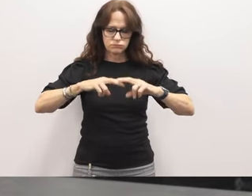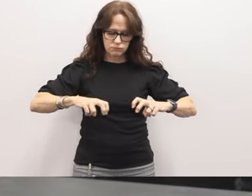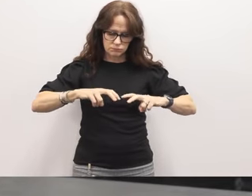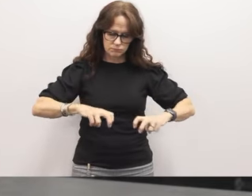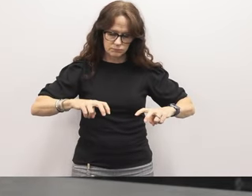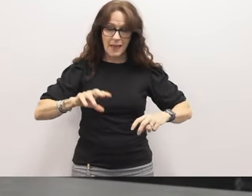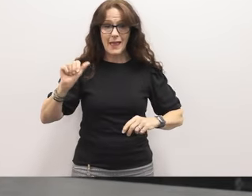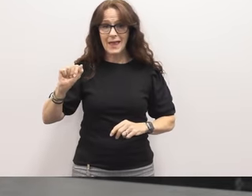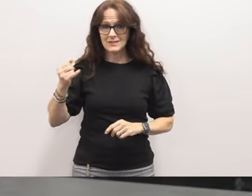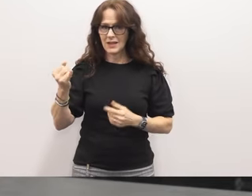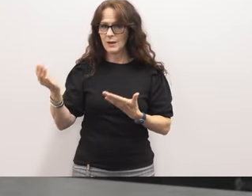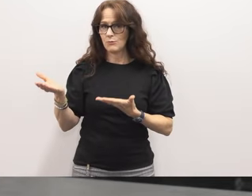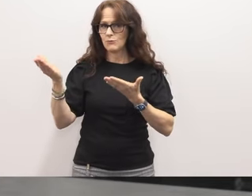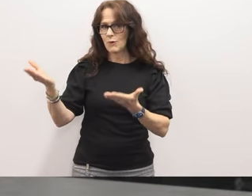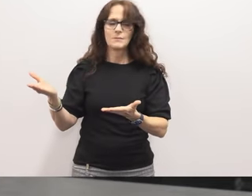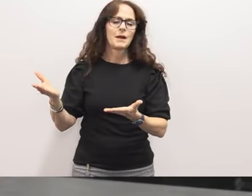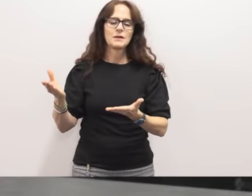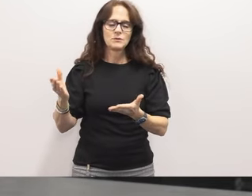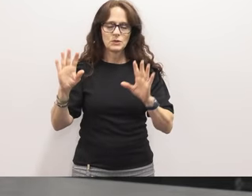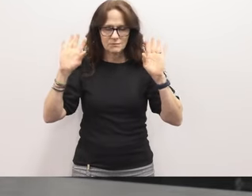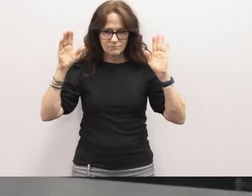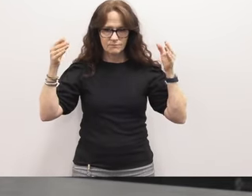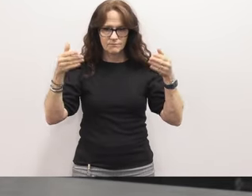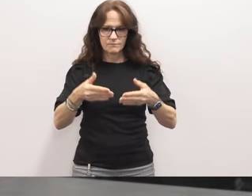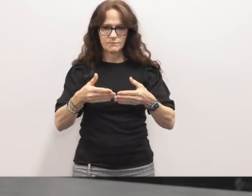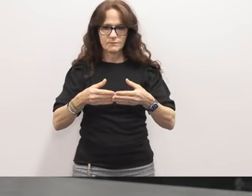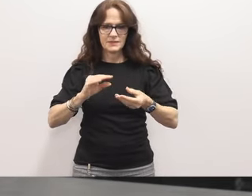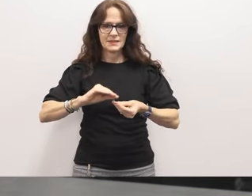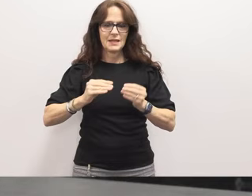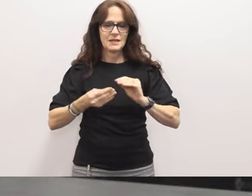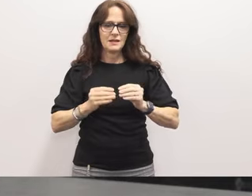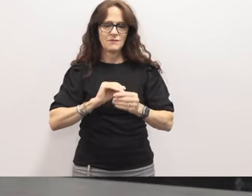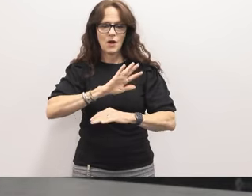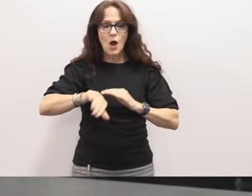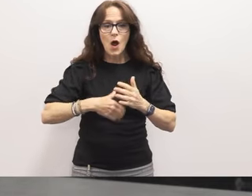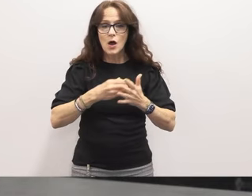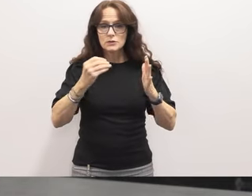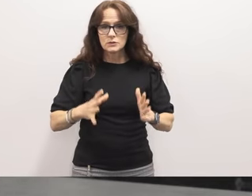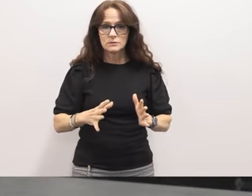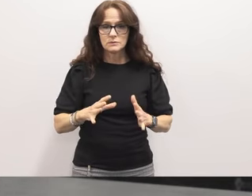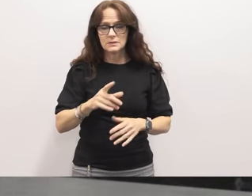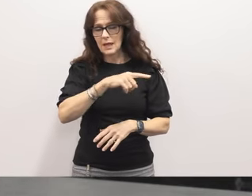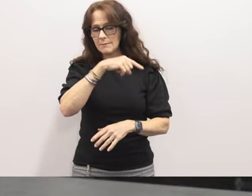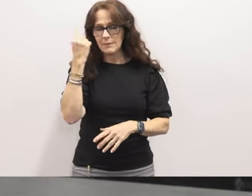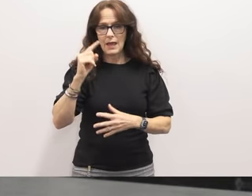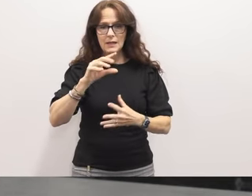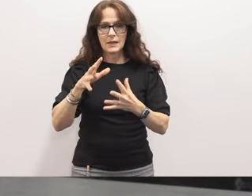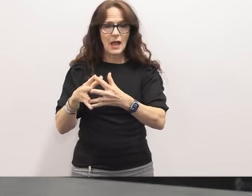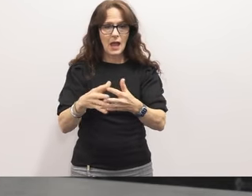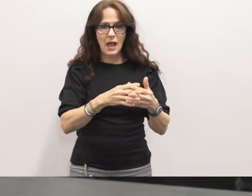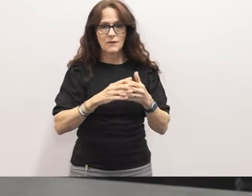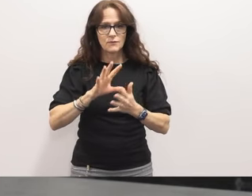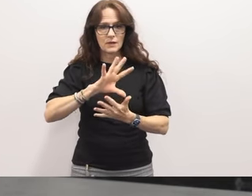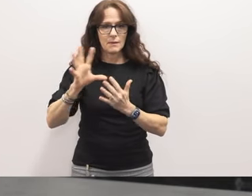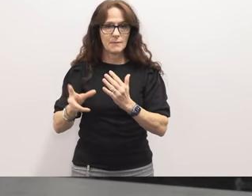we narrowed into the data for all students and our Black African American students. And then we're gonna hear some stories